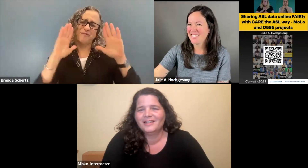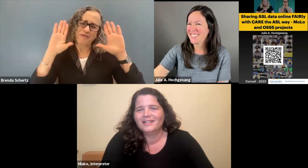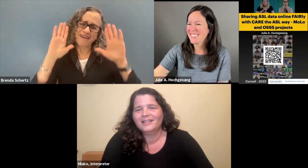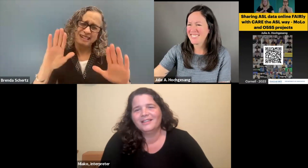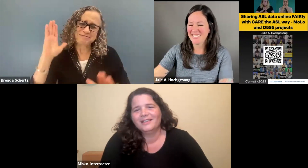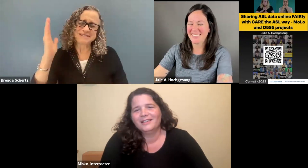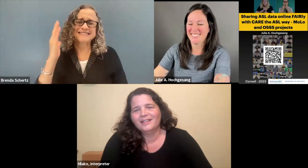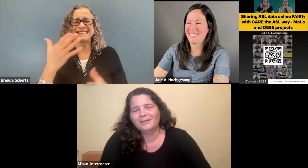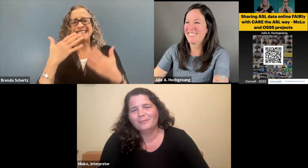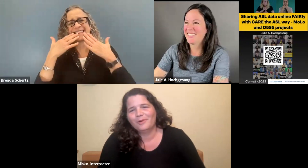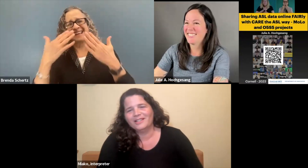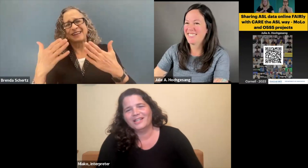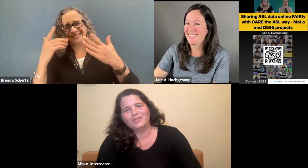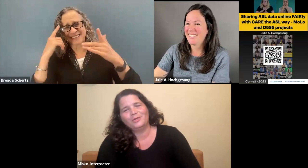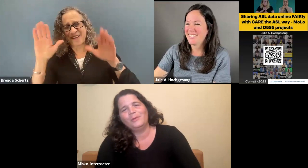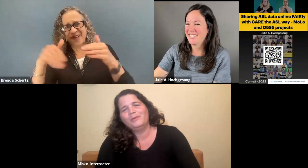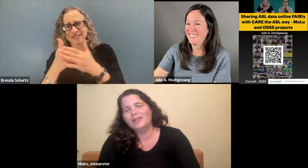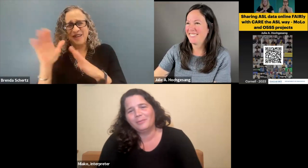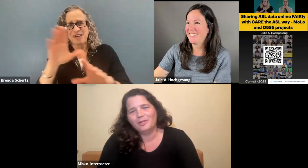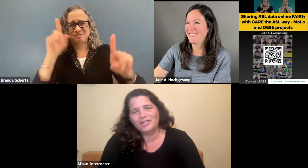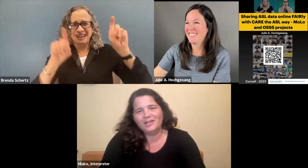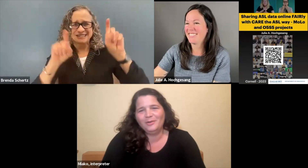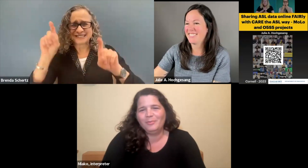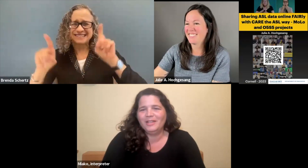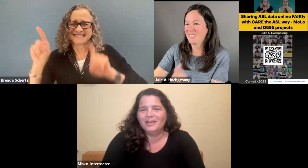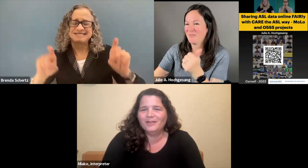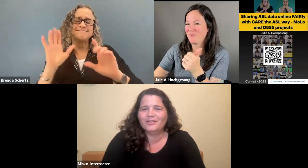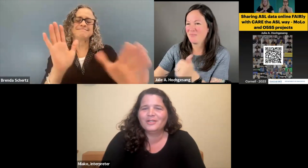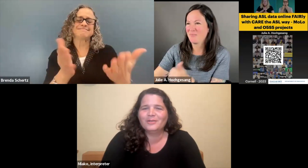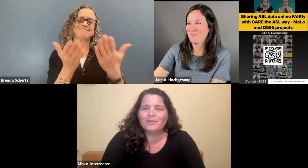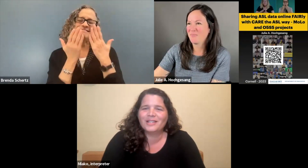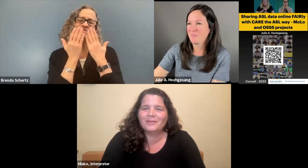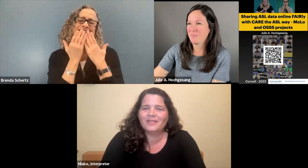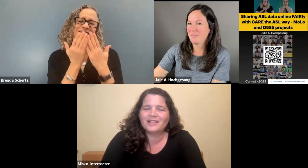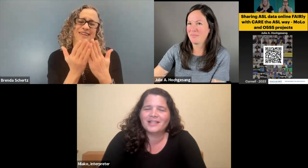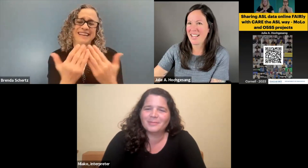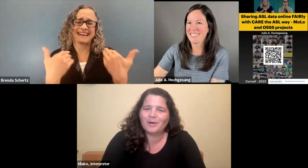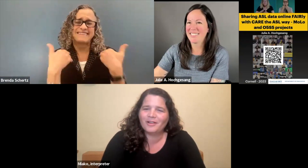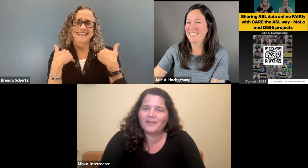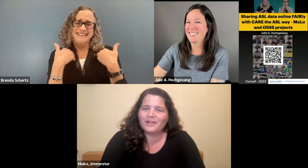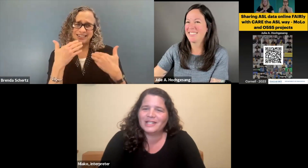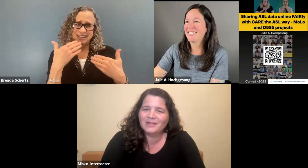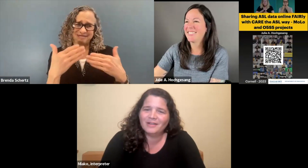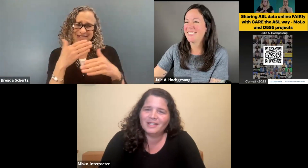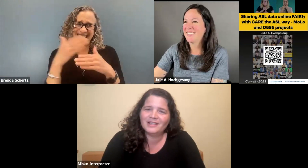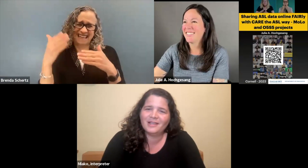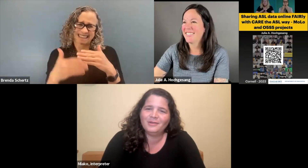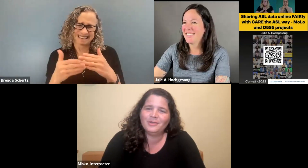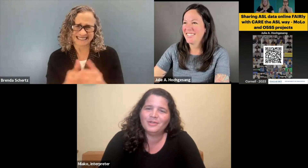Julie we really appreciate you being here to present with us as part of our series thank you